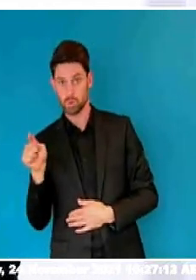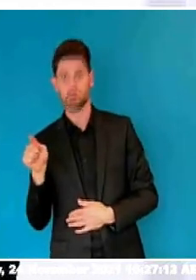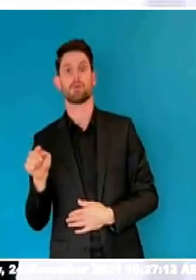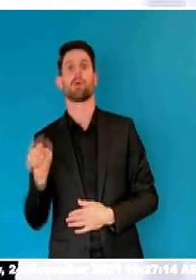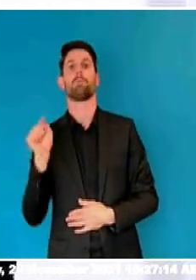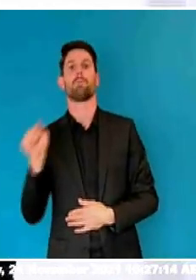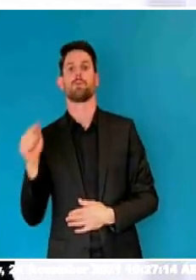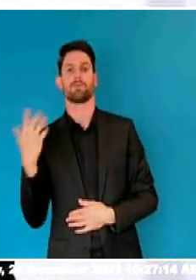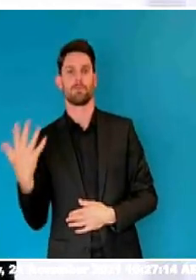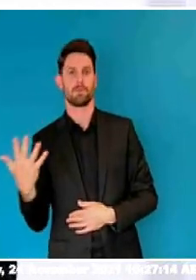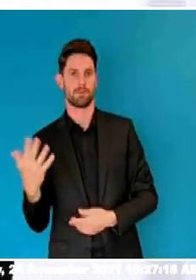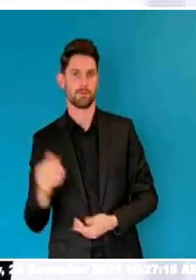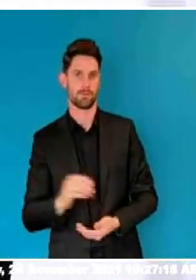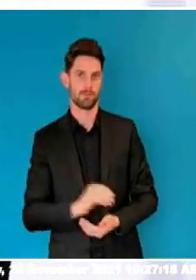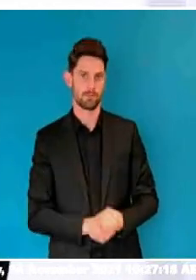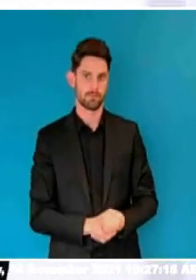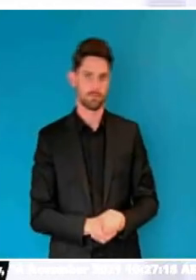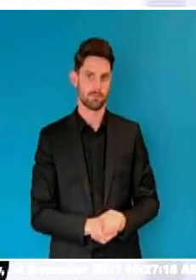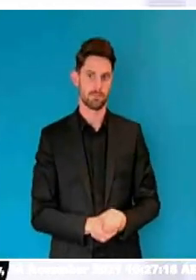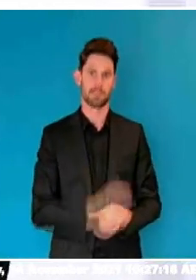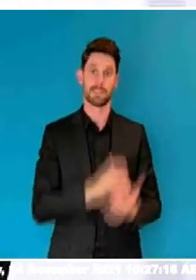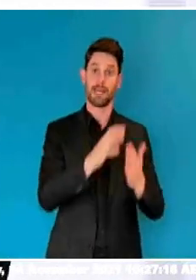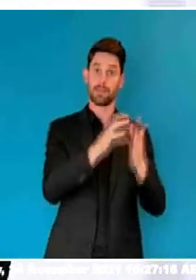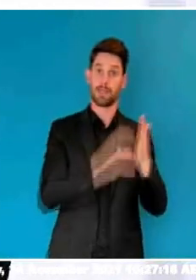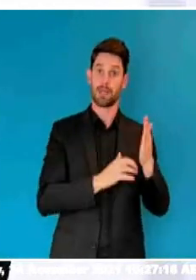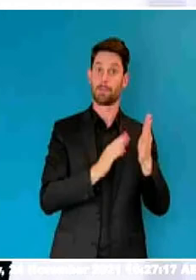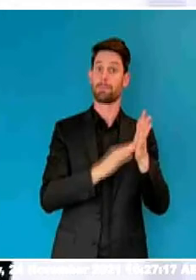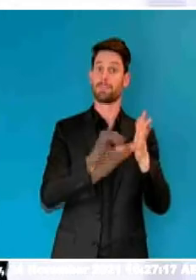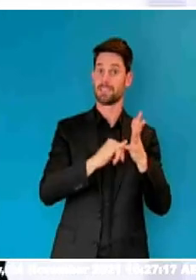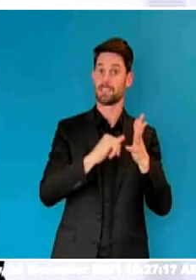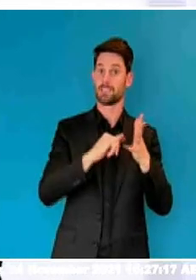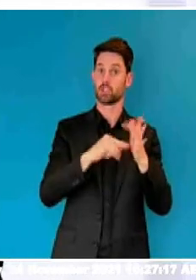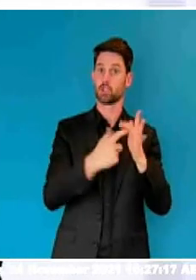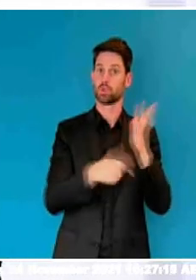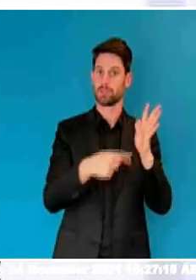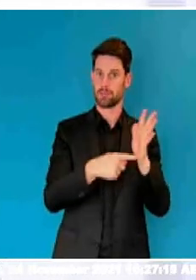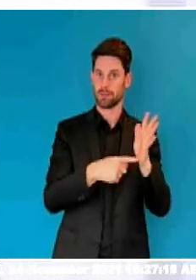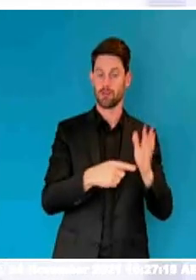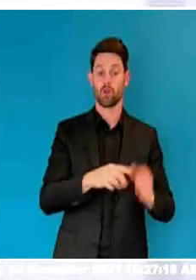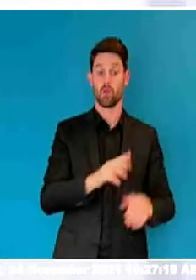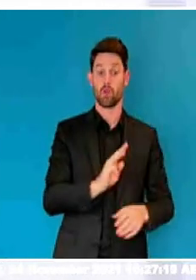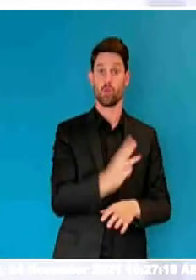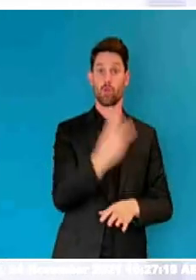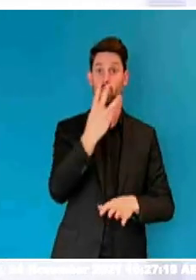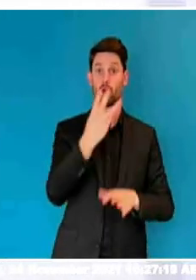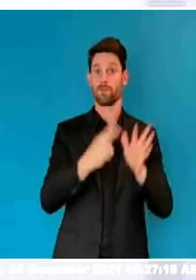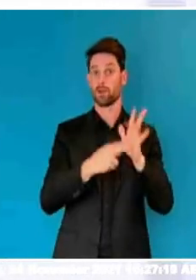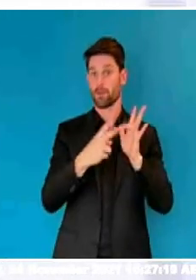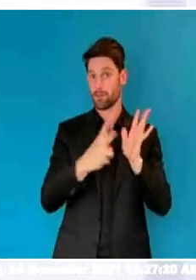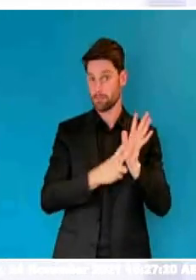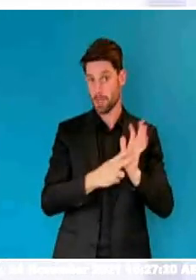The statement of Melinda Stewart dated 3 November 2021 will be